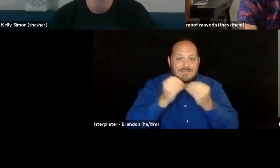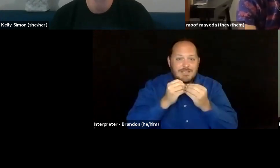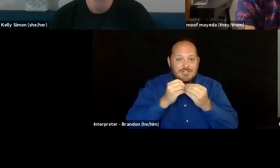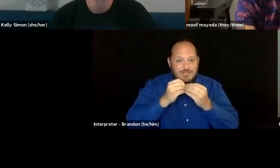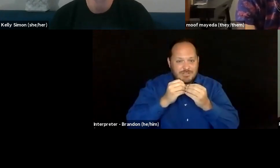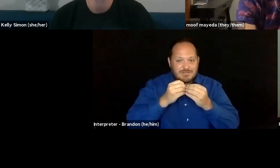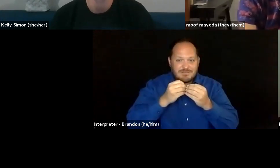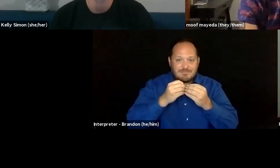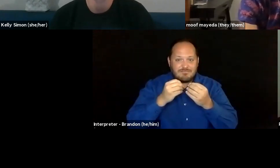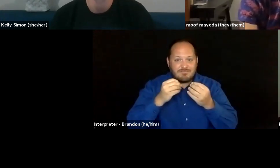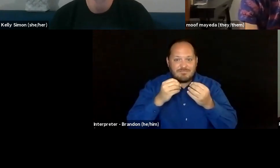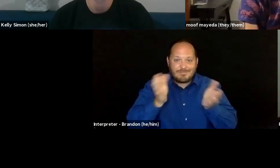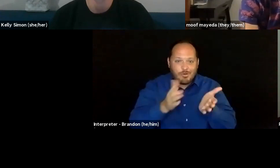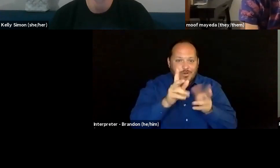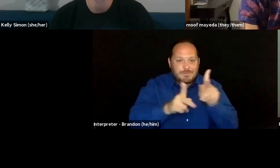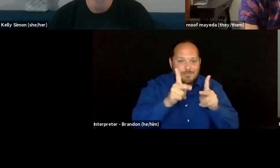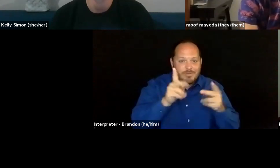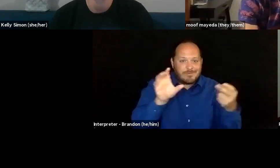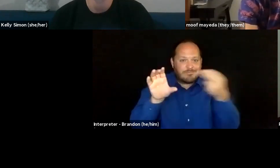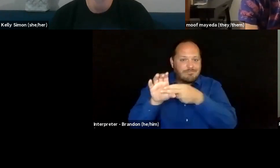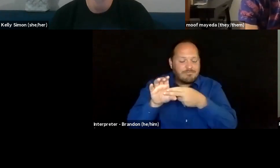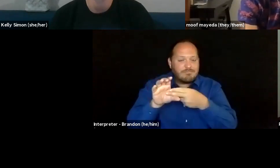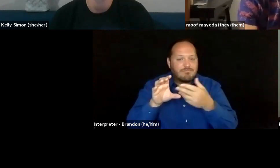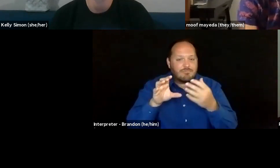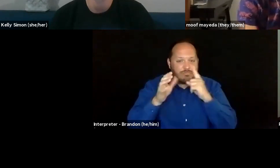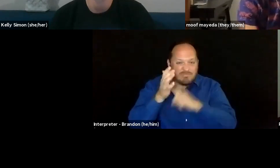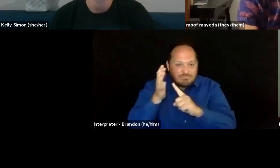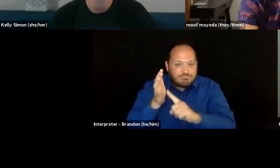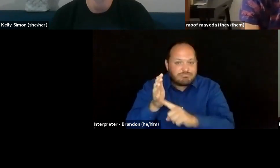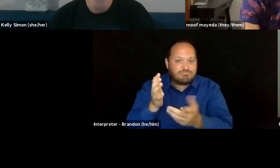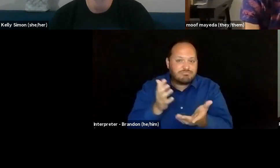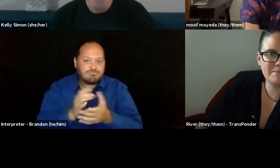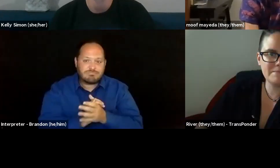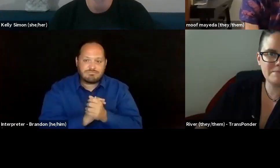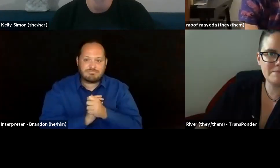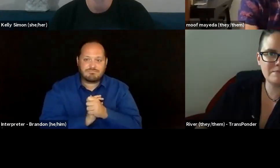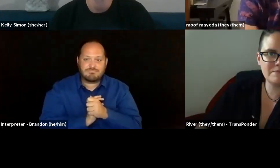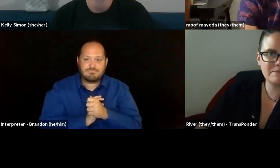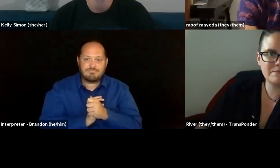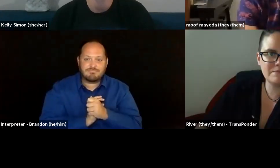in D. C. Casy Ruby founded in D. C.